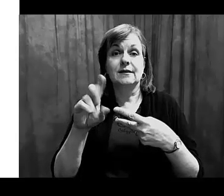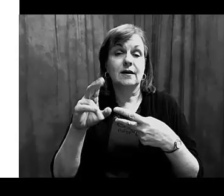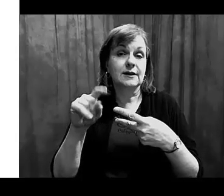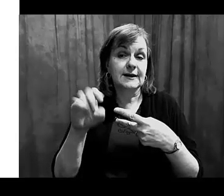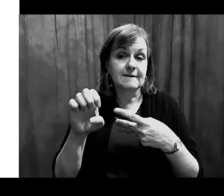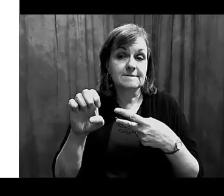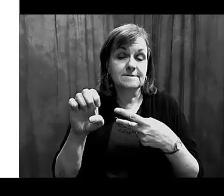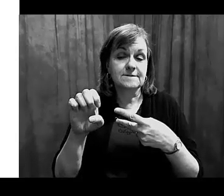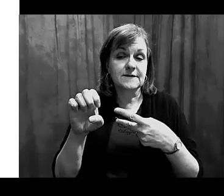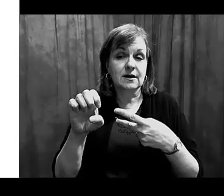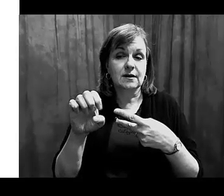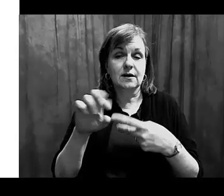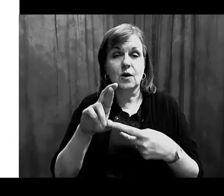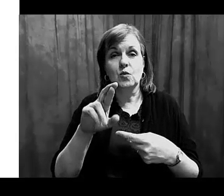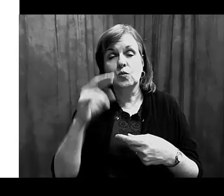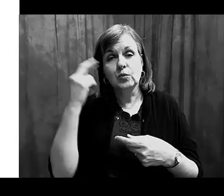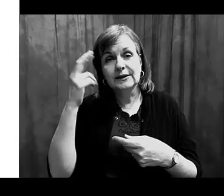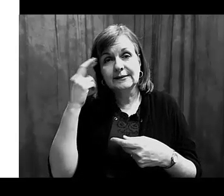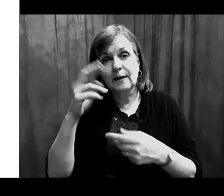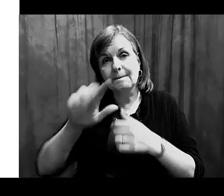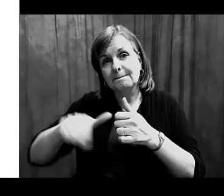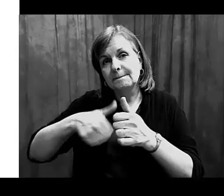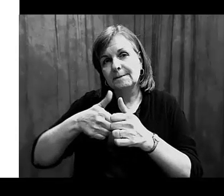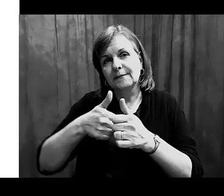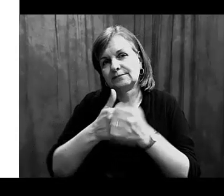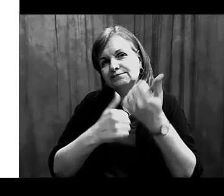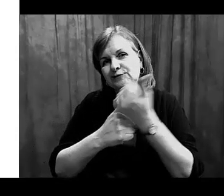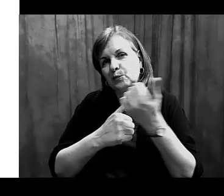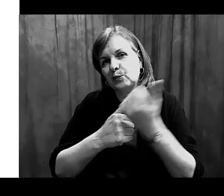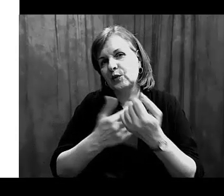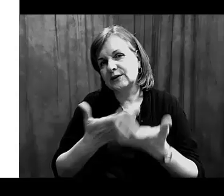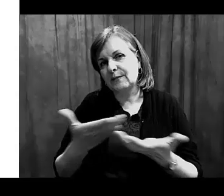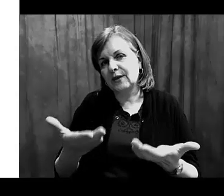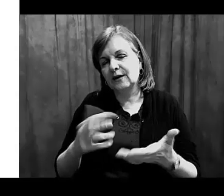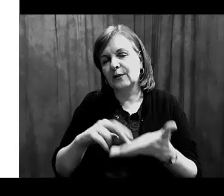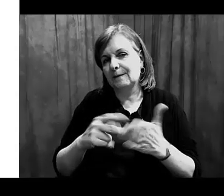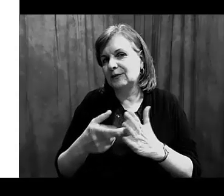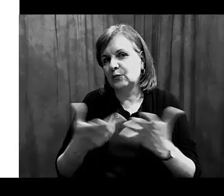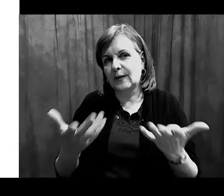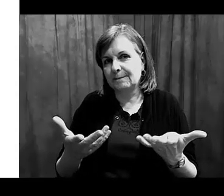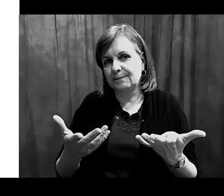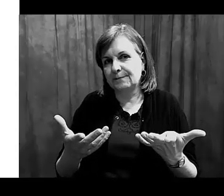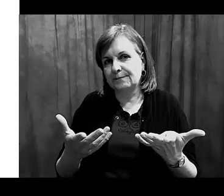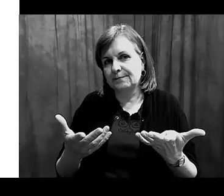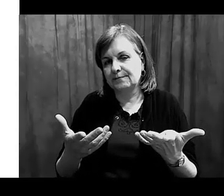if you have an inductive rationale or reasoning behind something